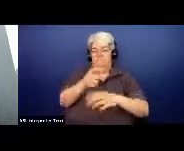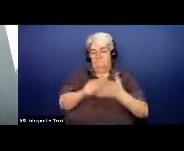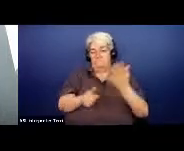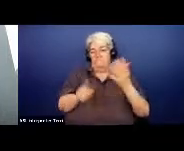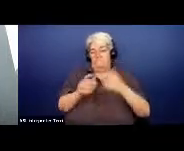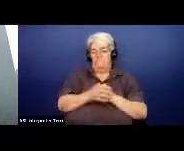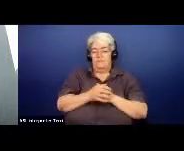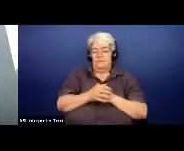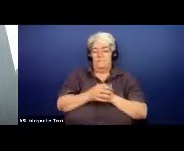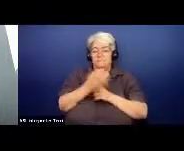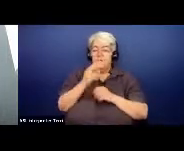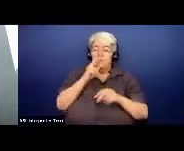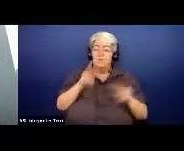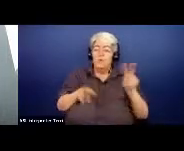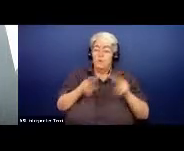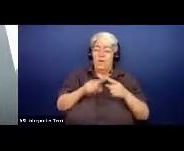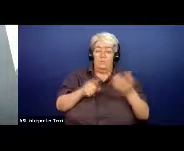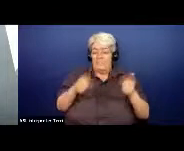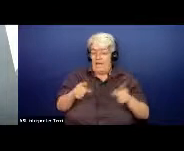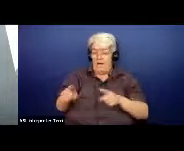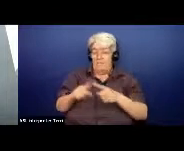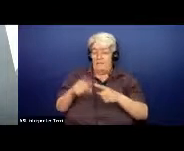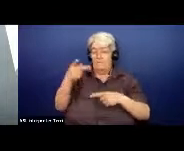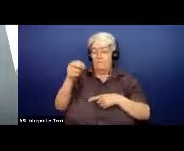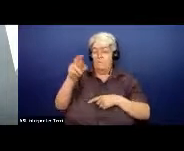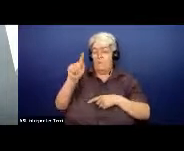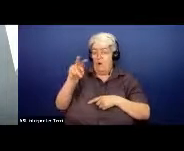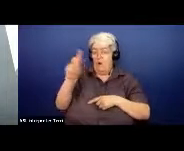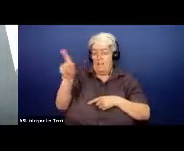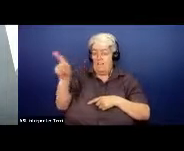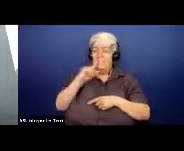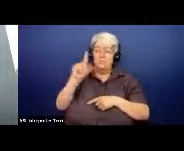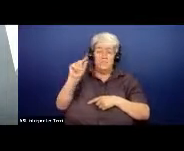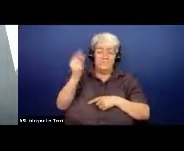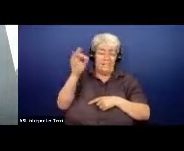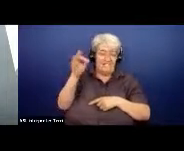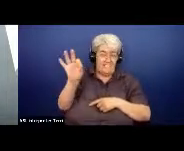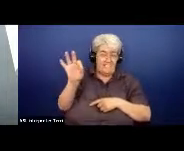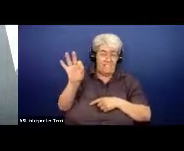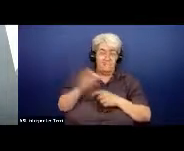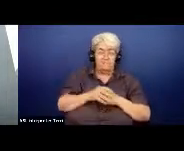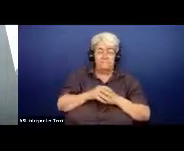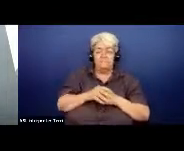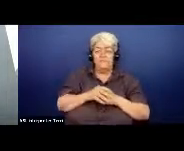And when you look at what's happened in Portland, at least in 2019, the data from that consent